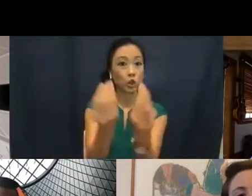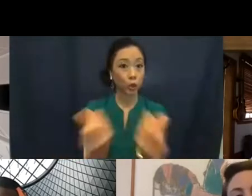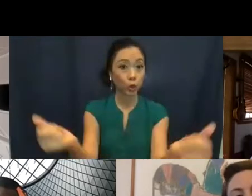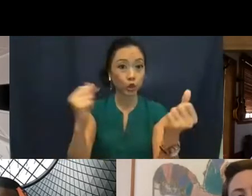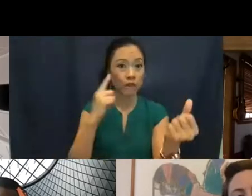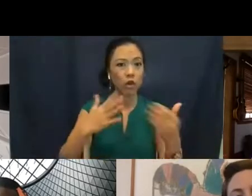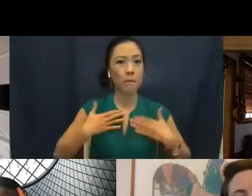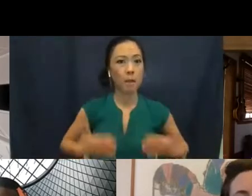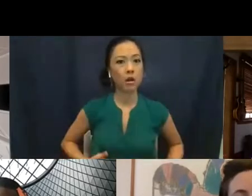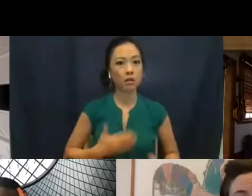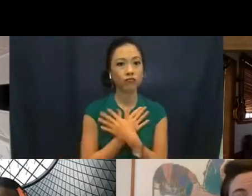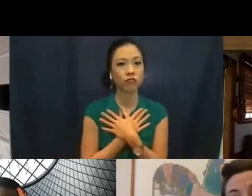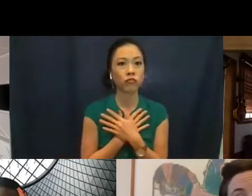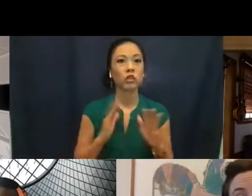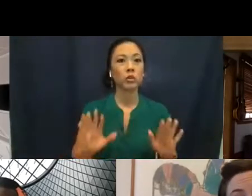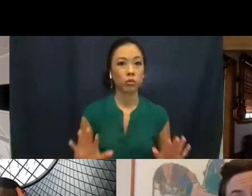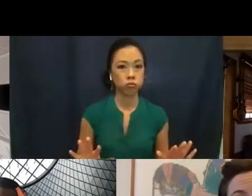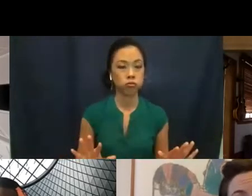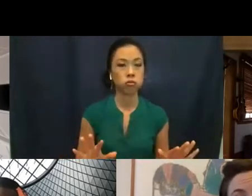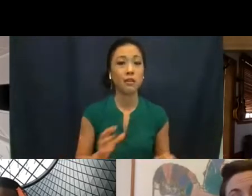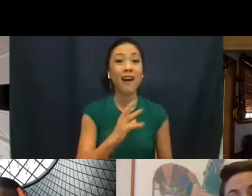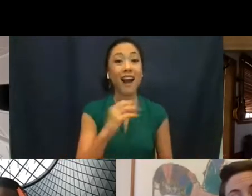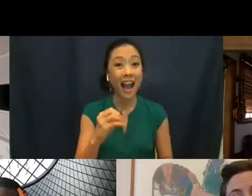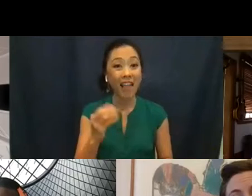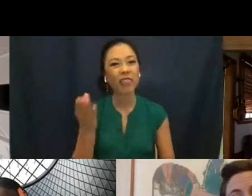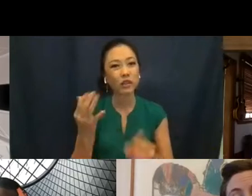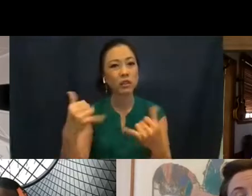to what we can do, how we can do it, who has